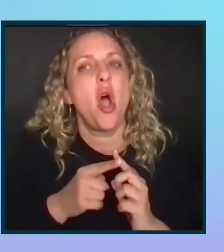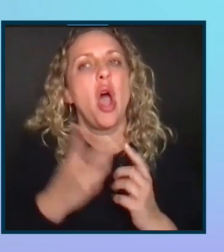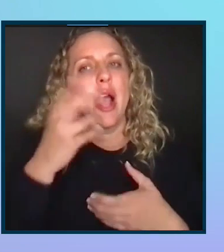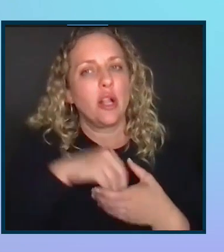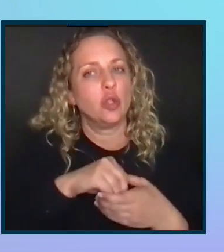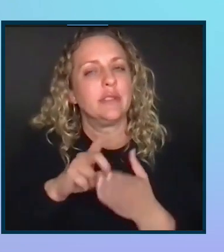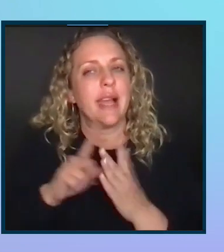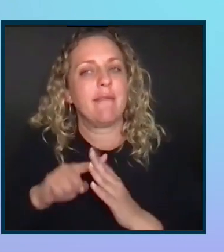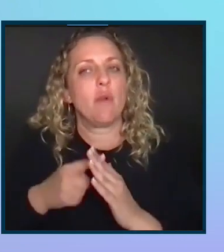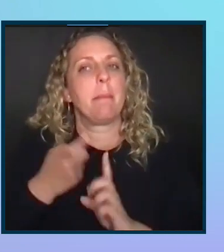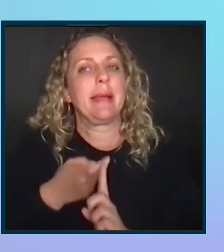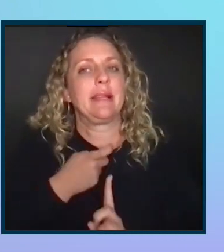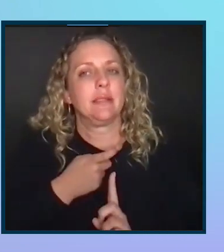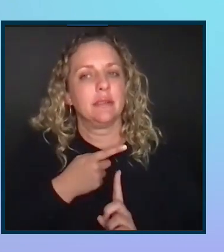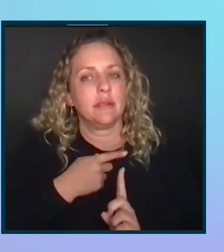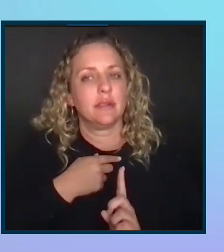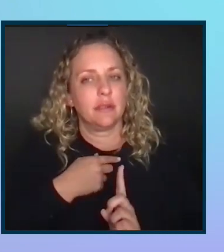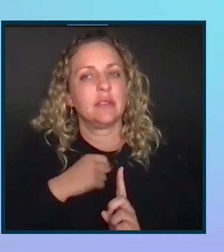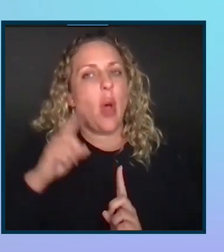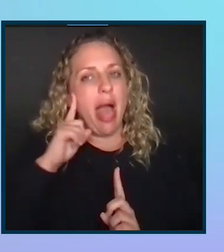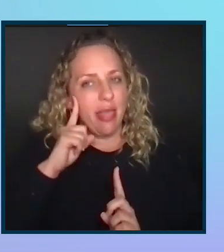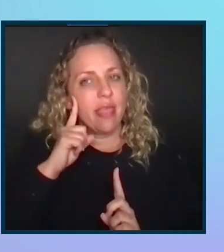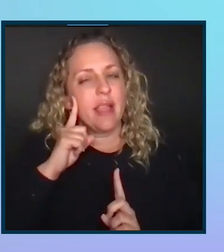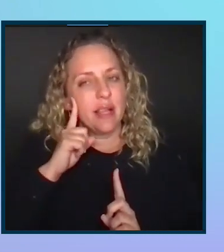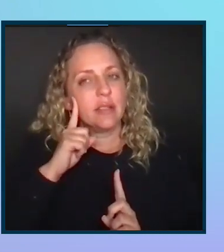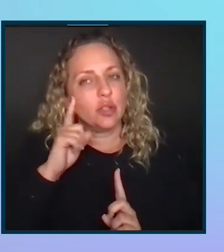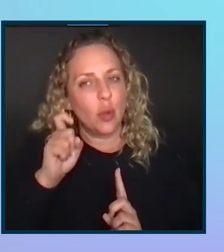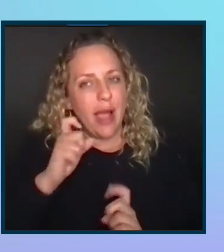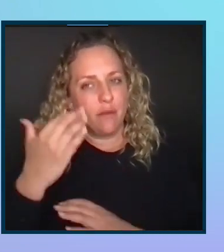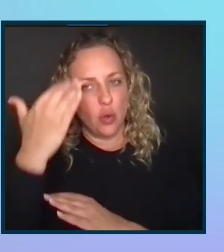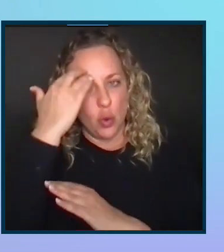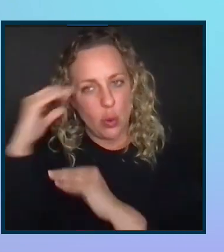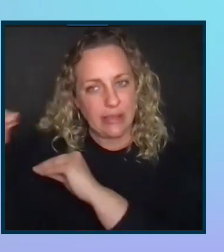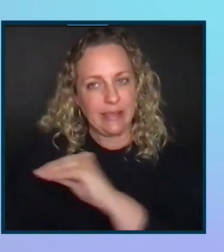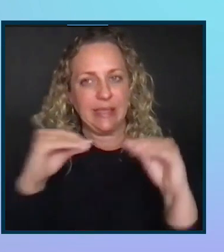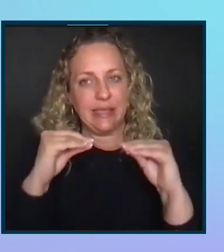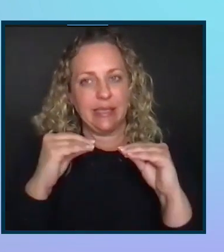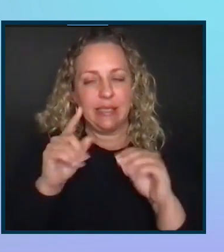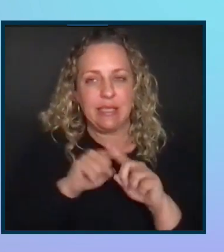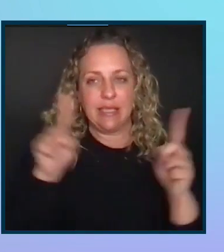Universal Design for Learning. So I think that really the key- to know the differences between the three,